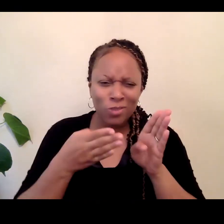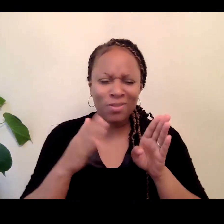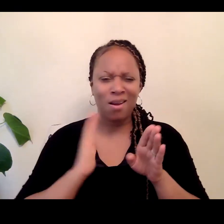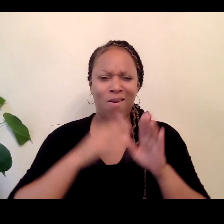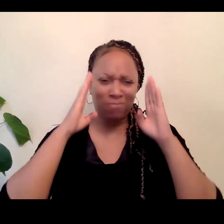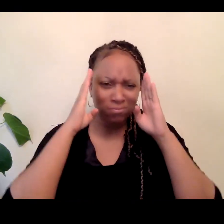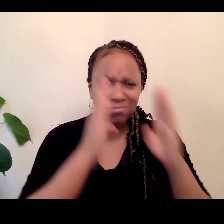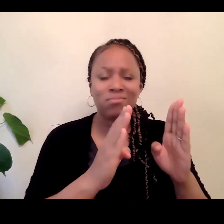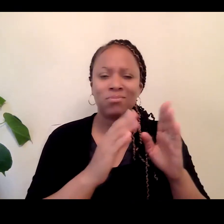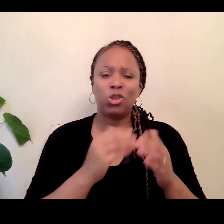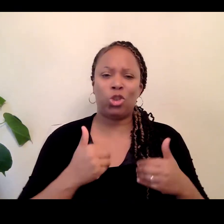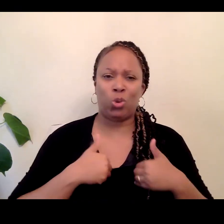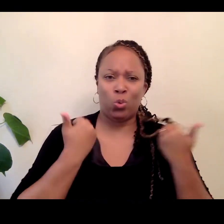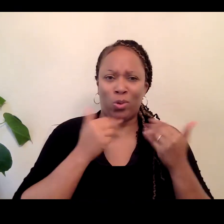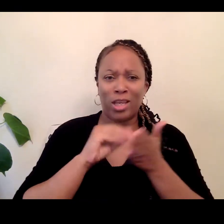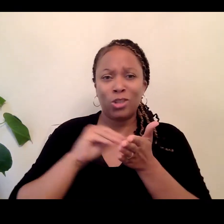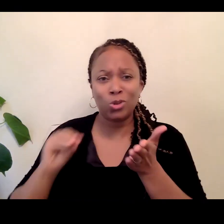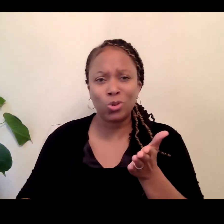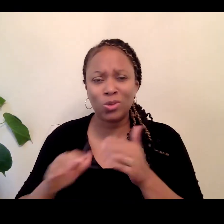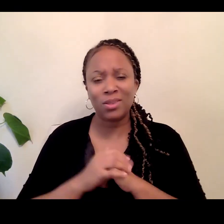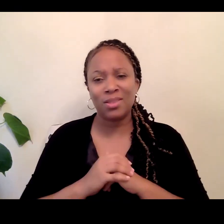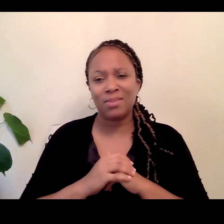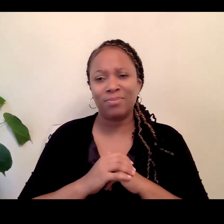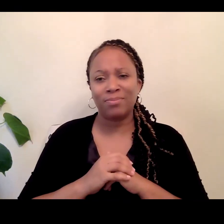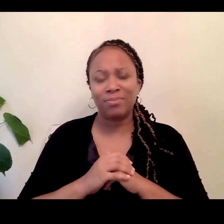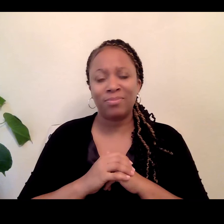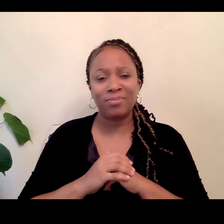This month we wanted to shift our focus to youth and students.